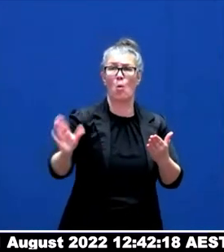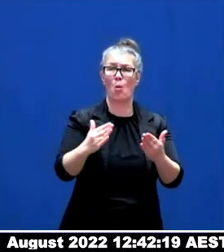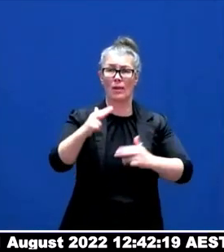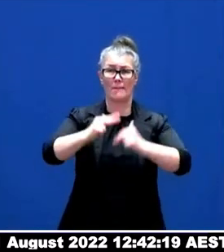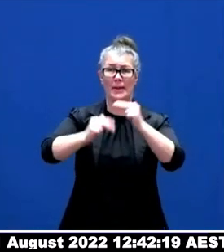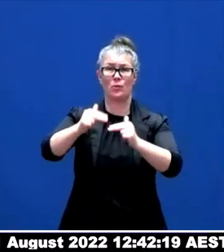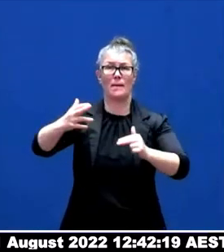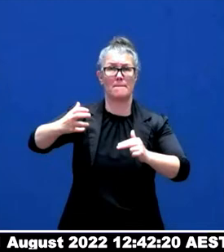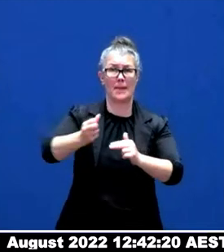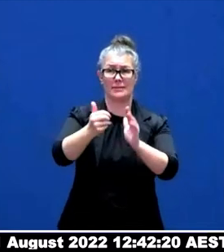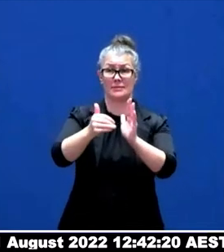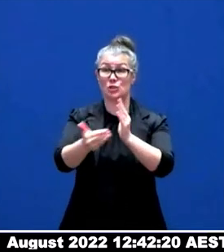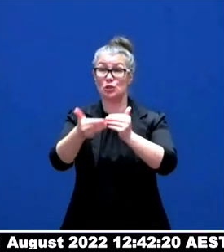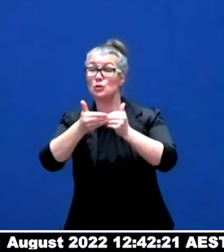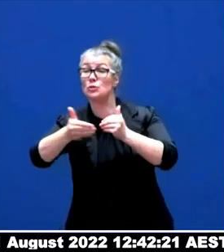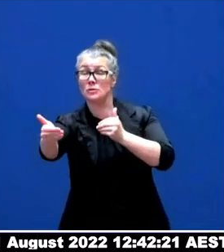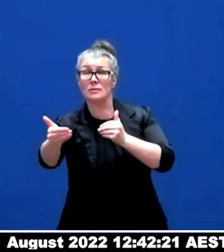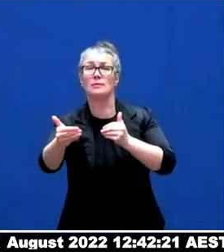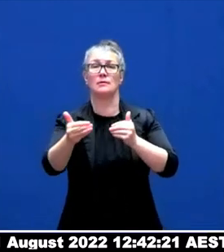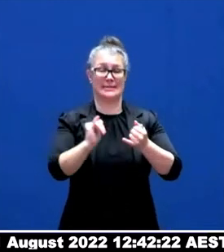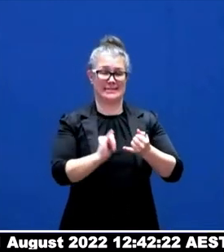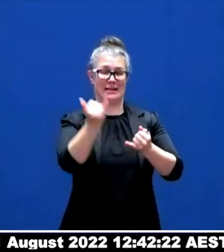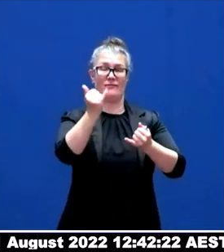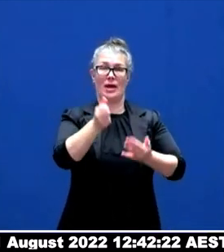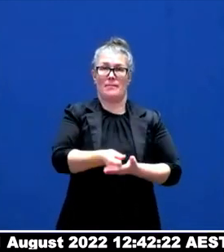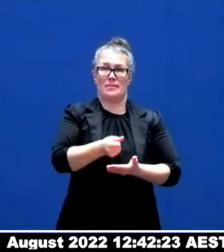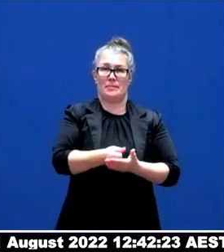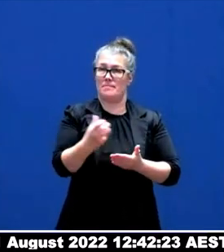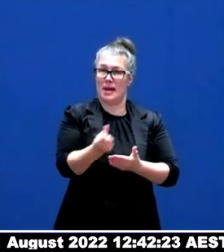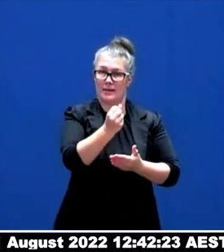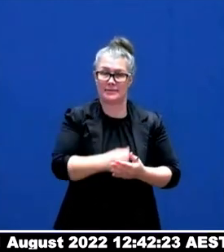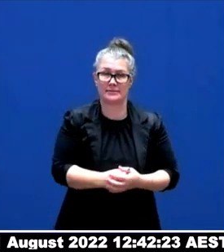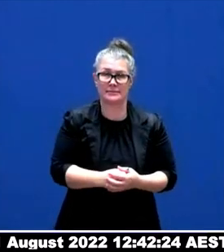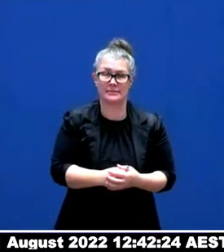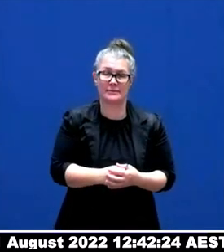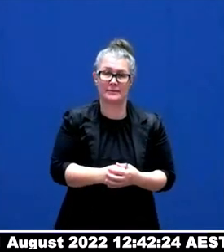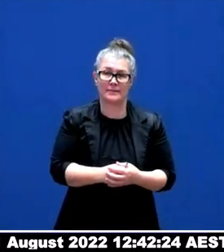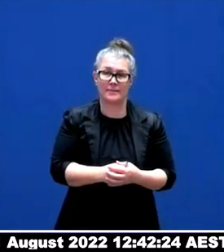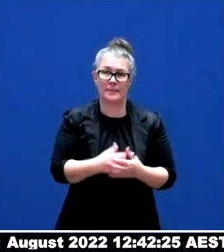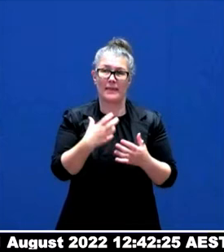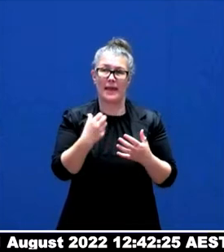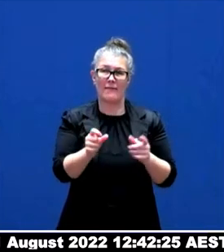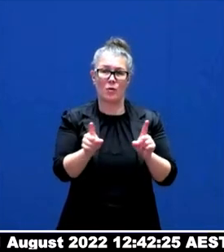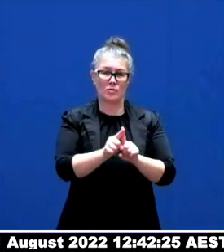Within the Department we have some programs that we fund. One is called the Social and Affordable Housing Fund.